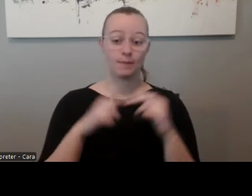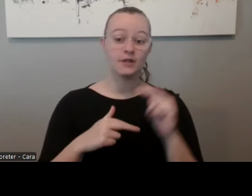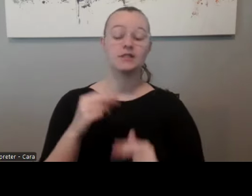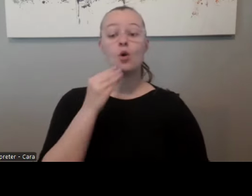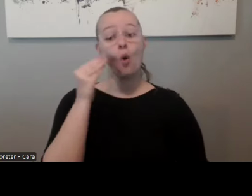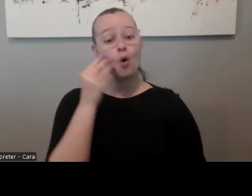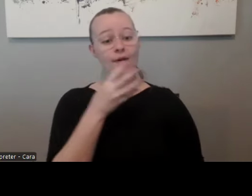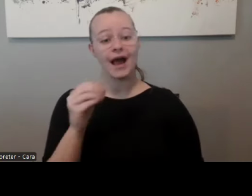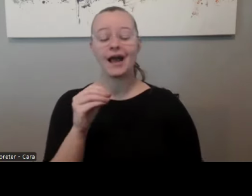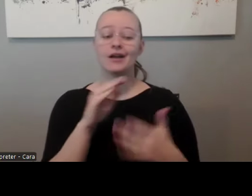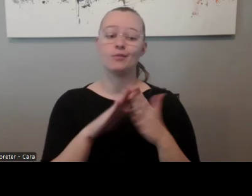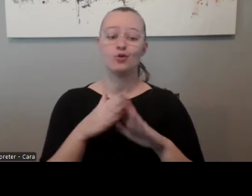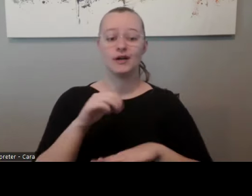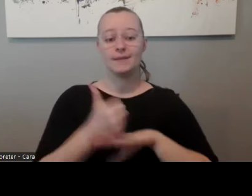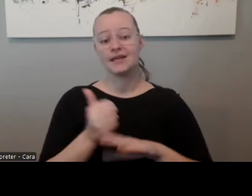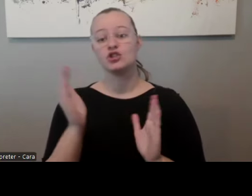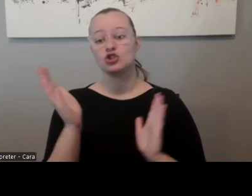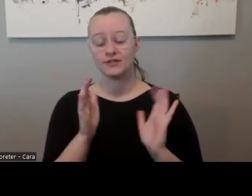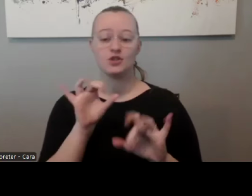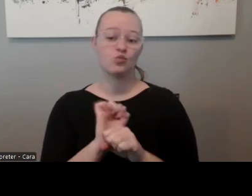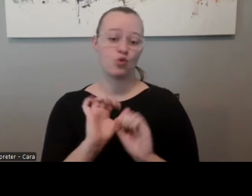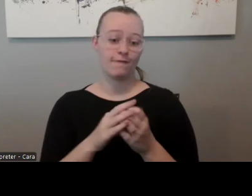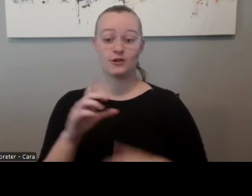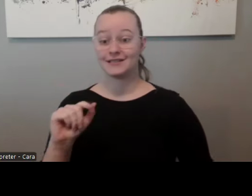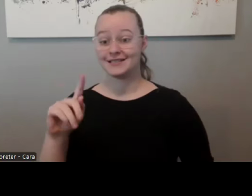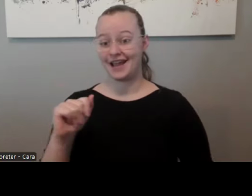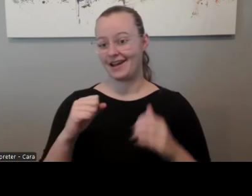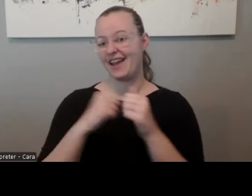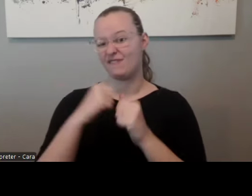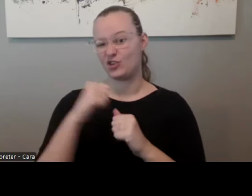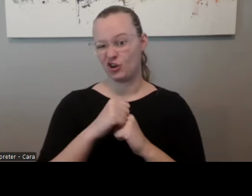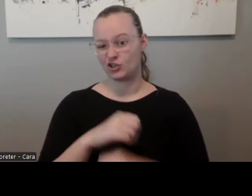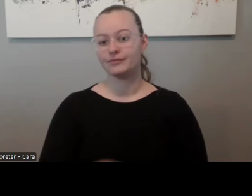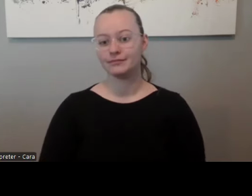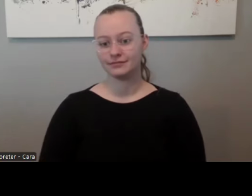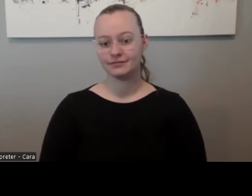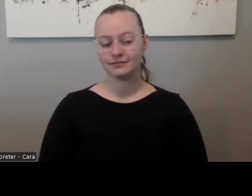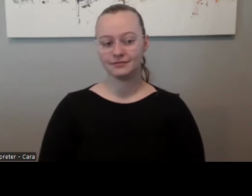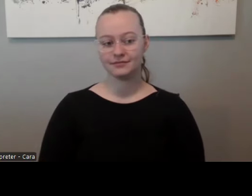Services Workforce Data Infrastructure.